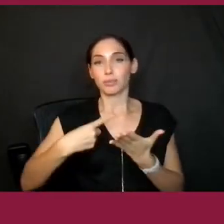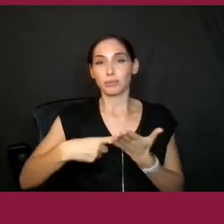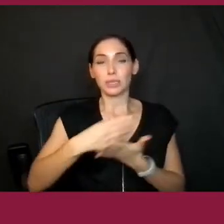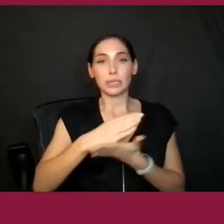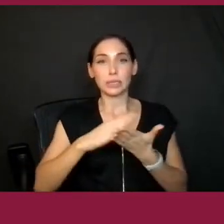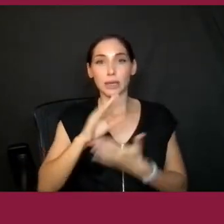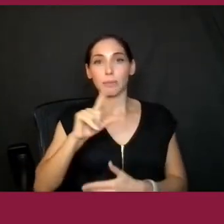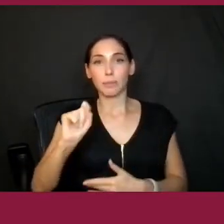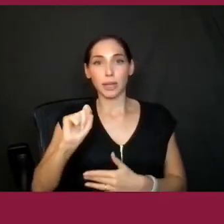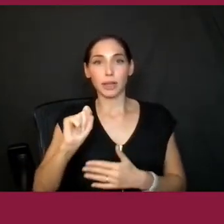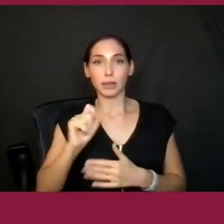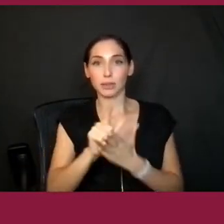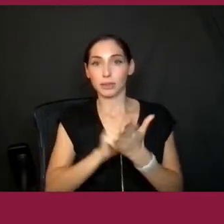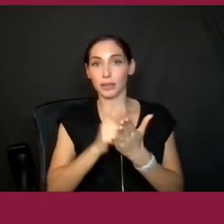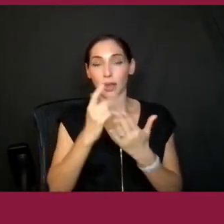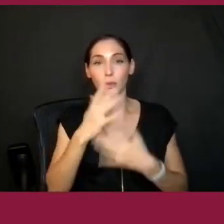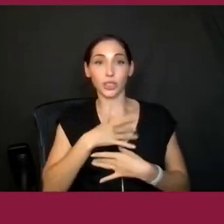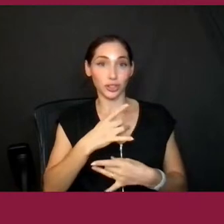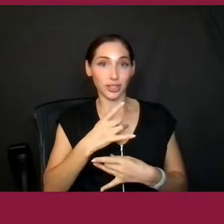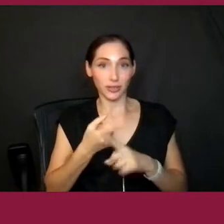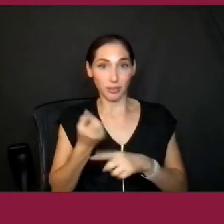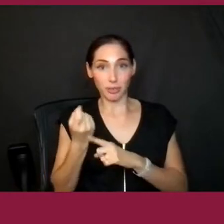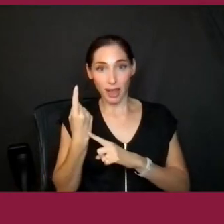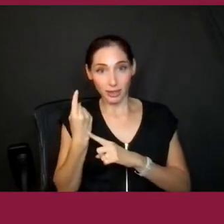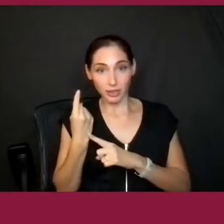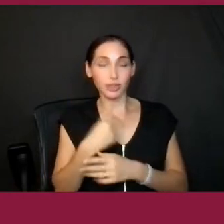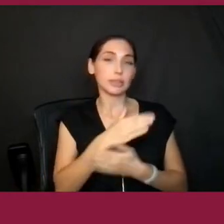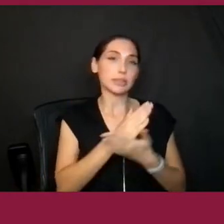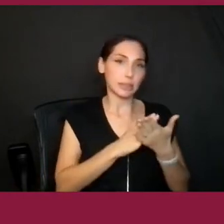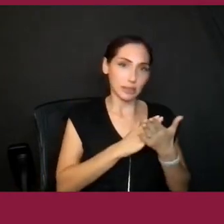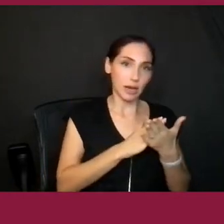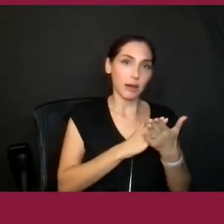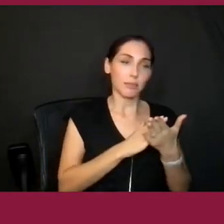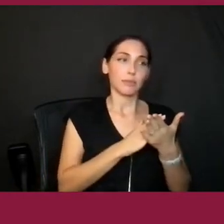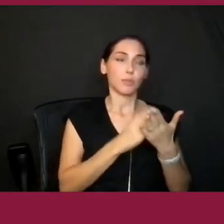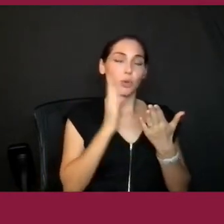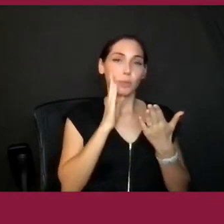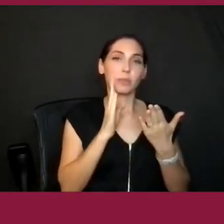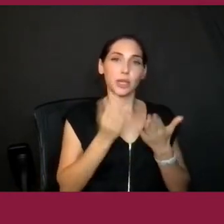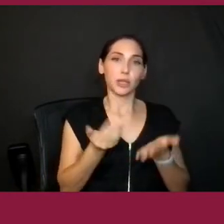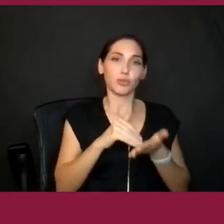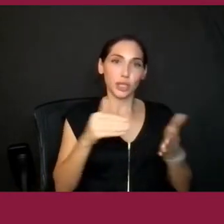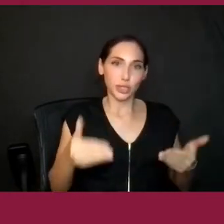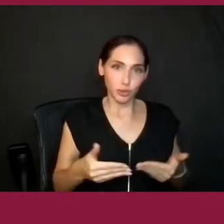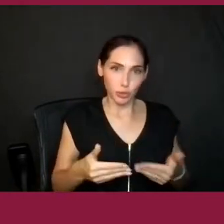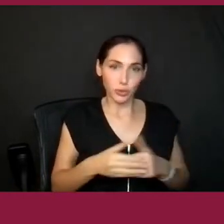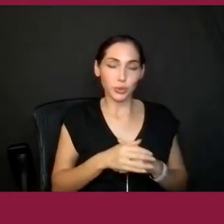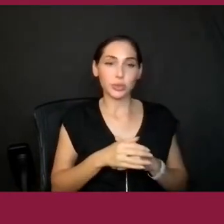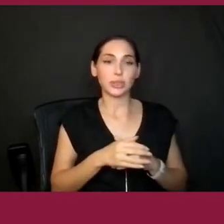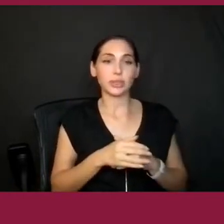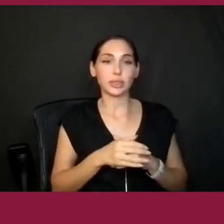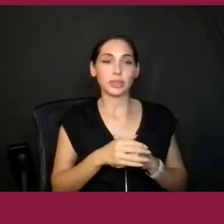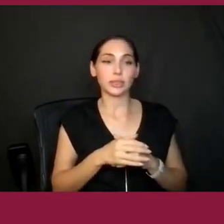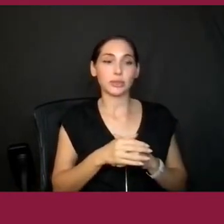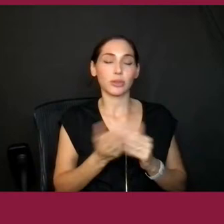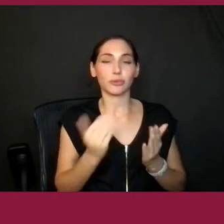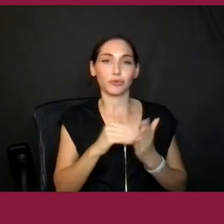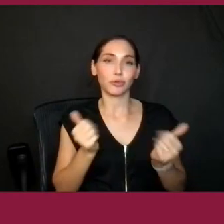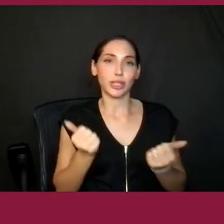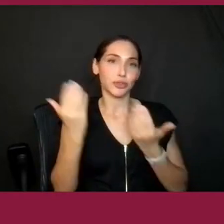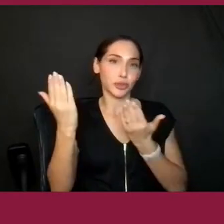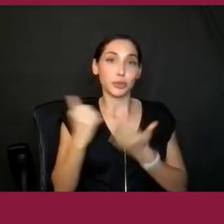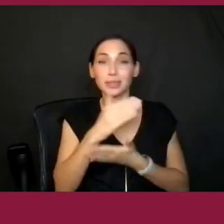interest last year. Um, some will be reintroduced, um, some will just die,